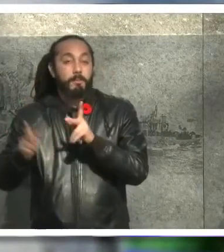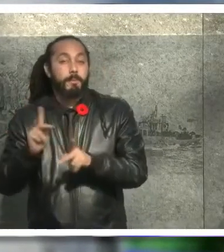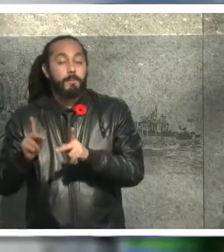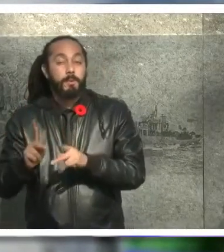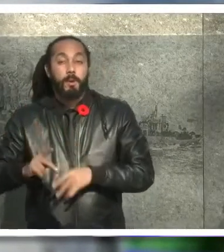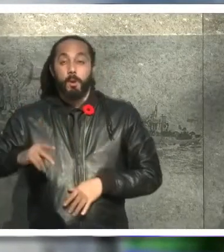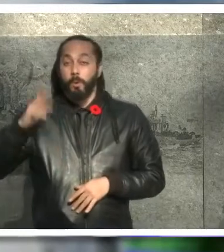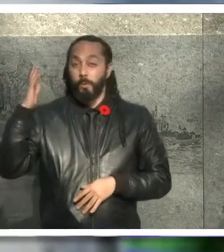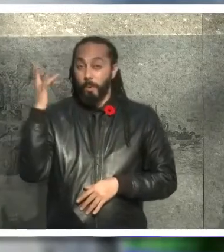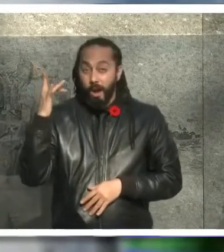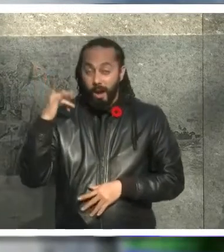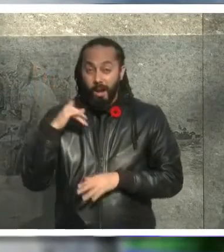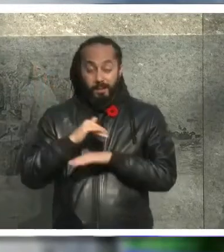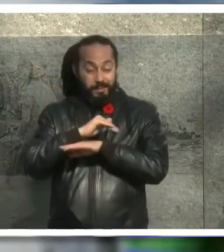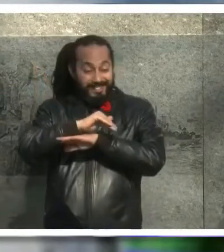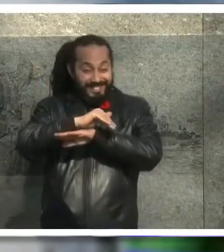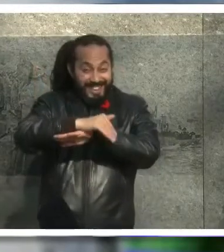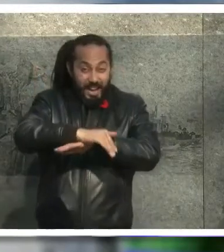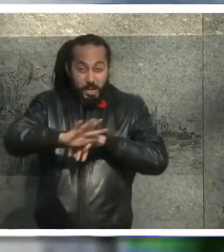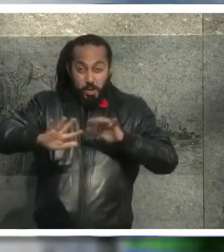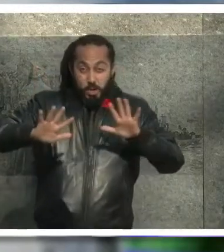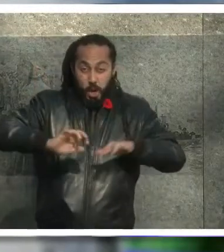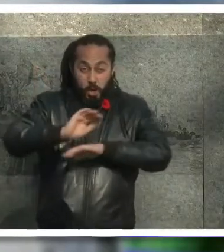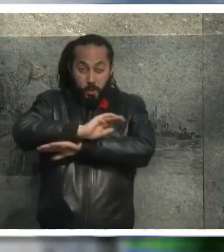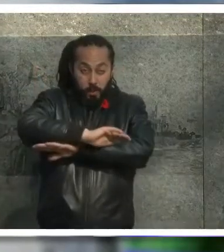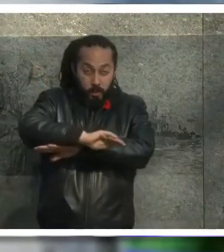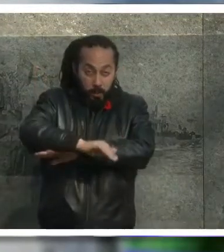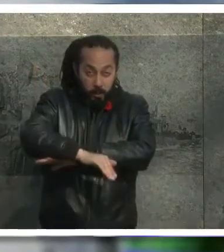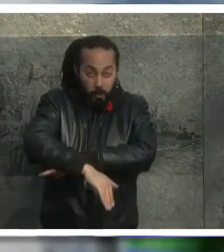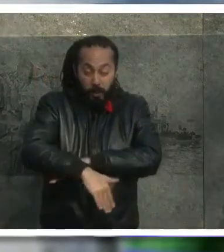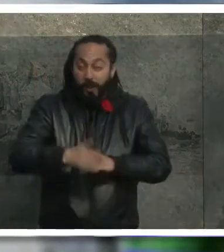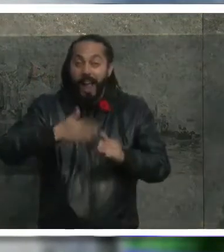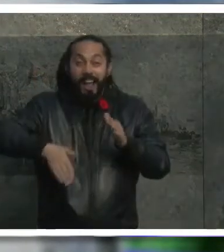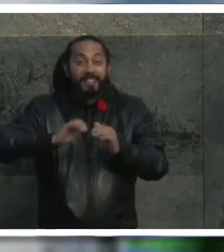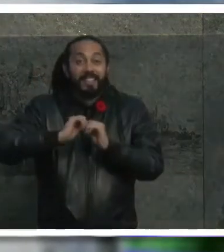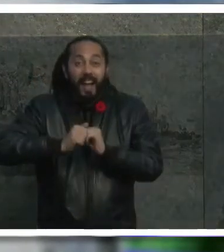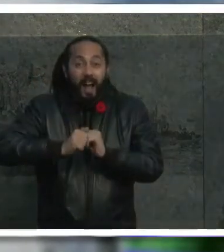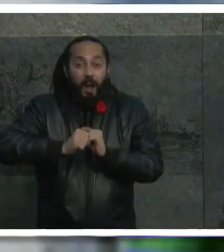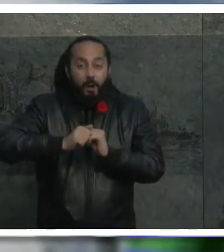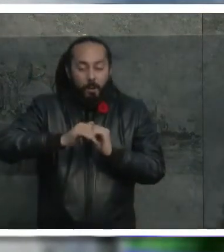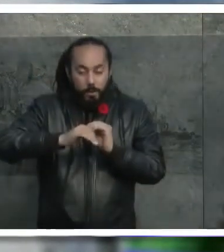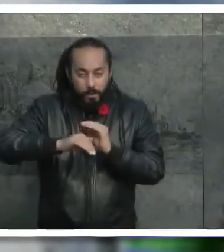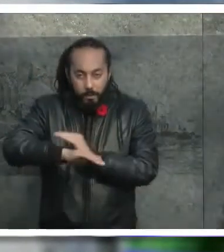always ends with the light of day.